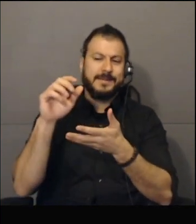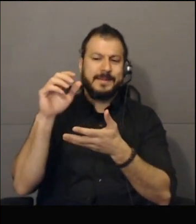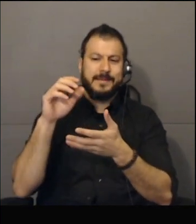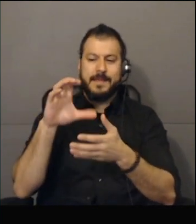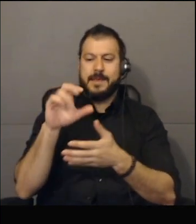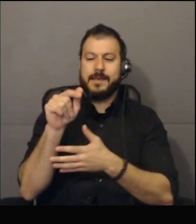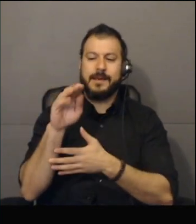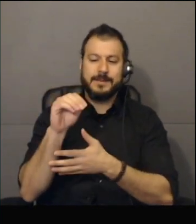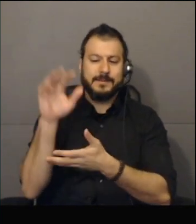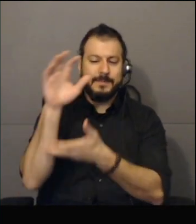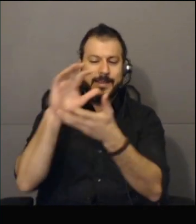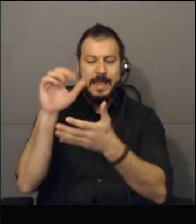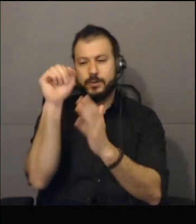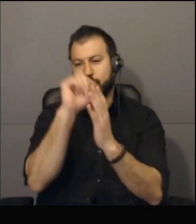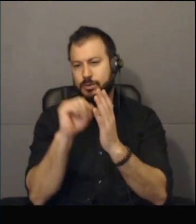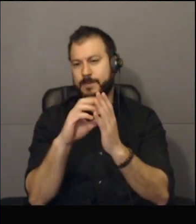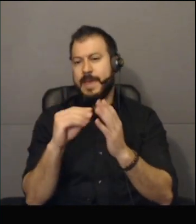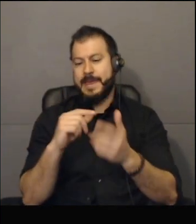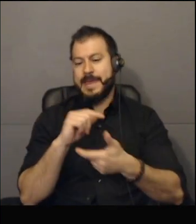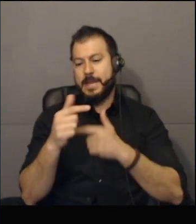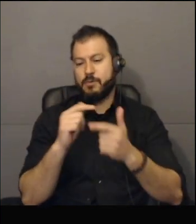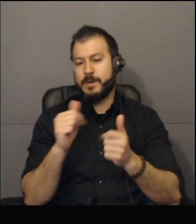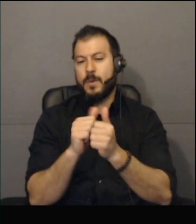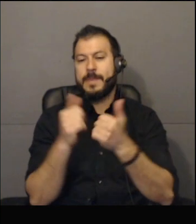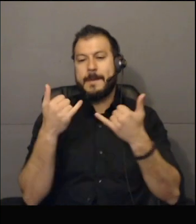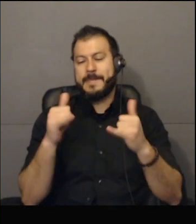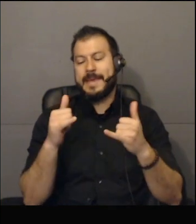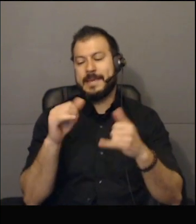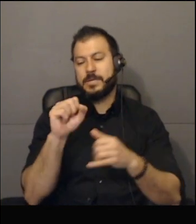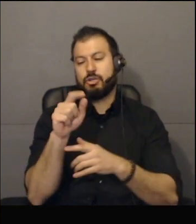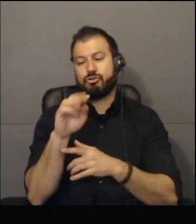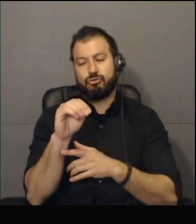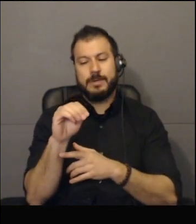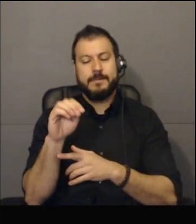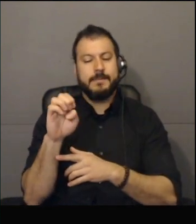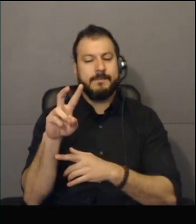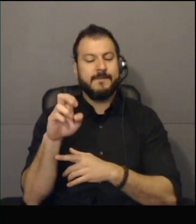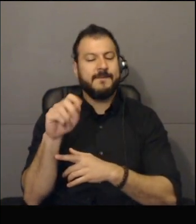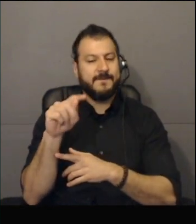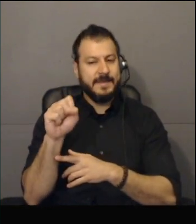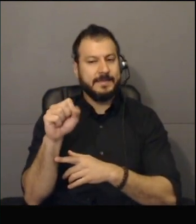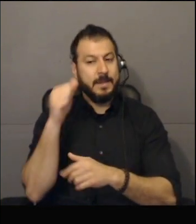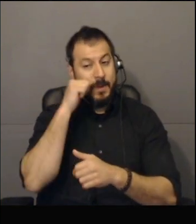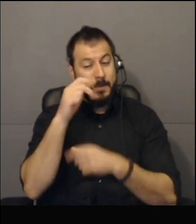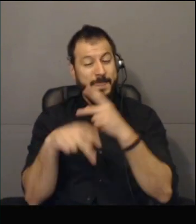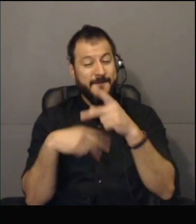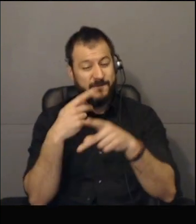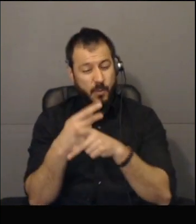and interacting with place from events. Remember that the format of the required properties of the